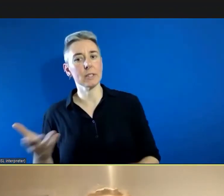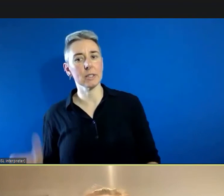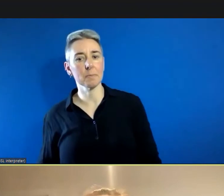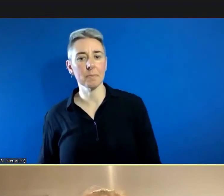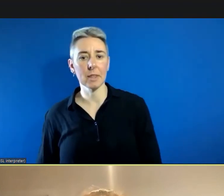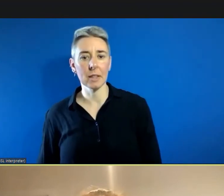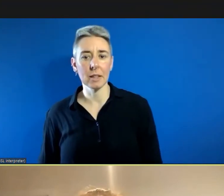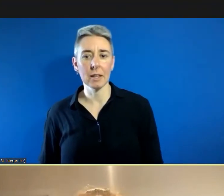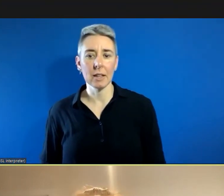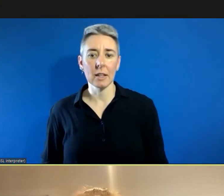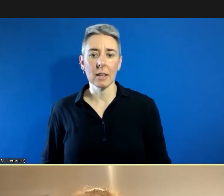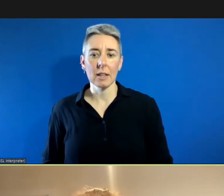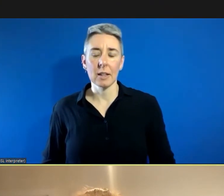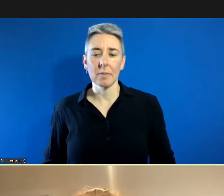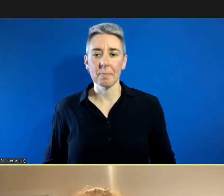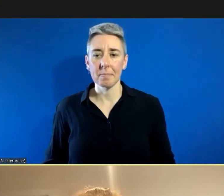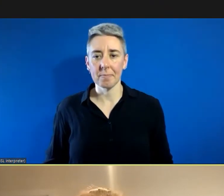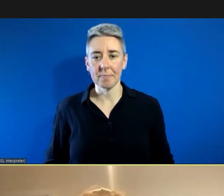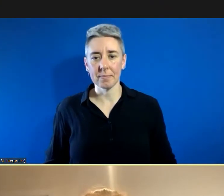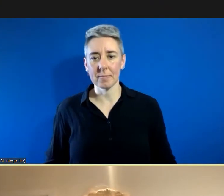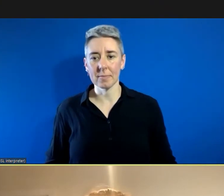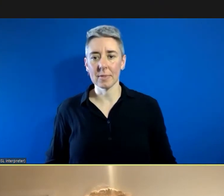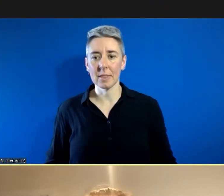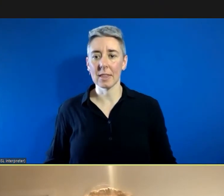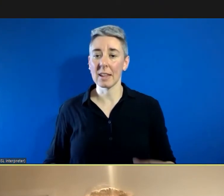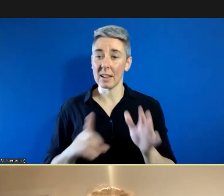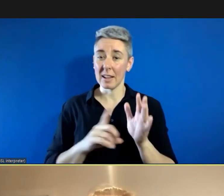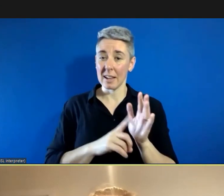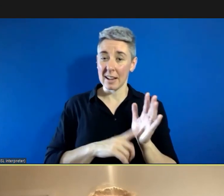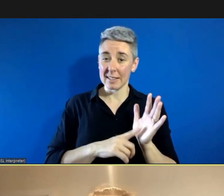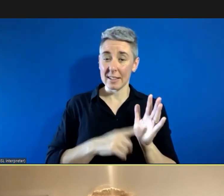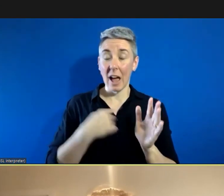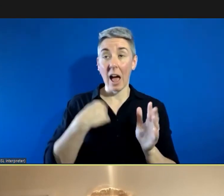Lizzie: I think the answer is really speaking about it openly.